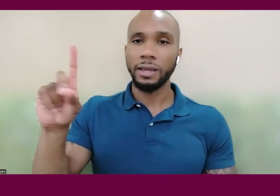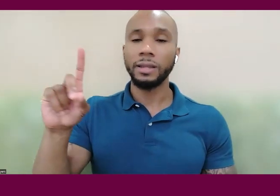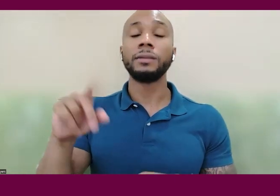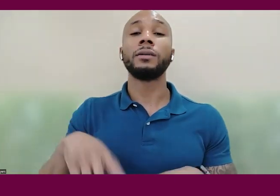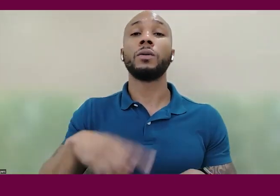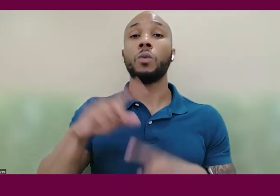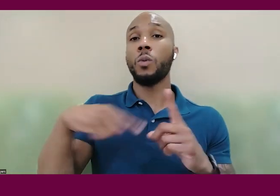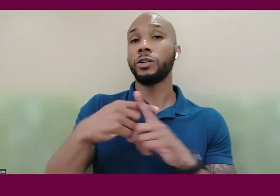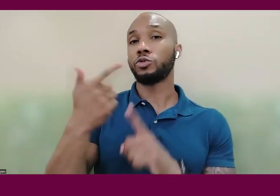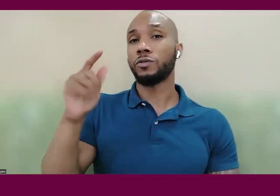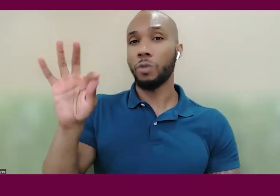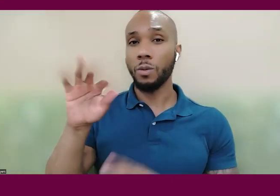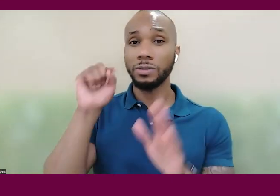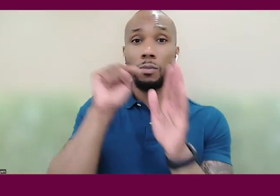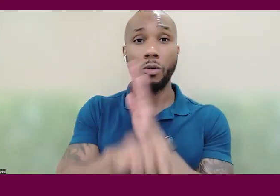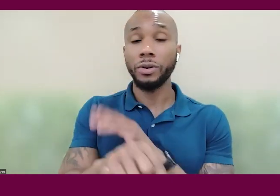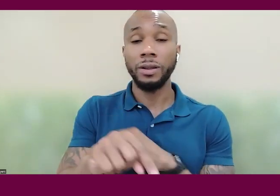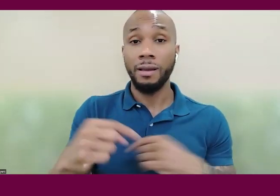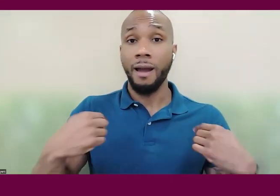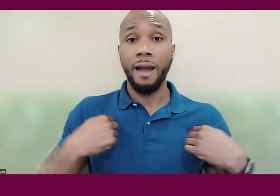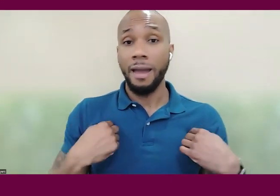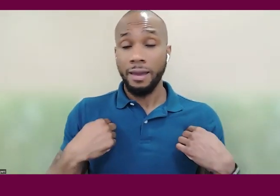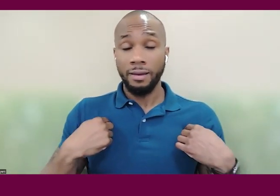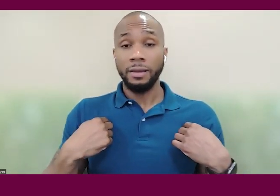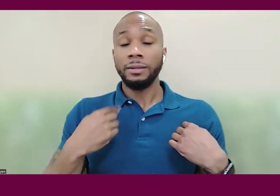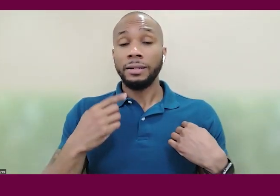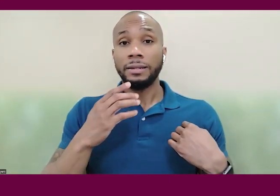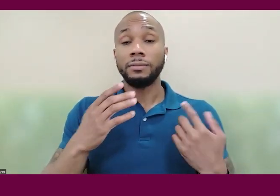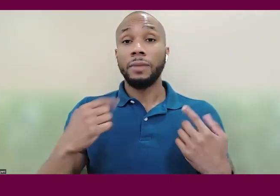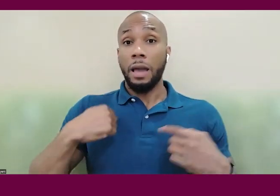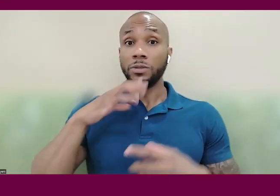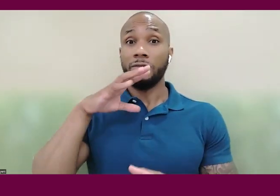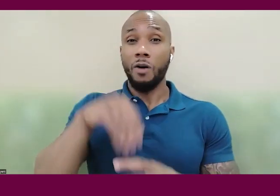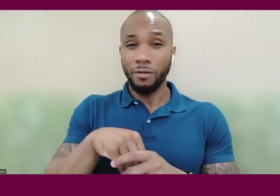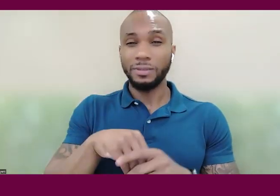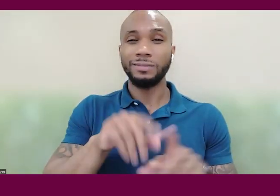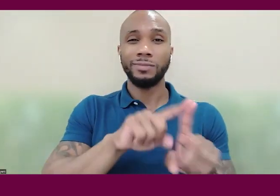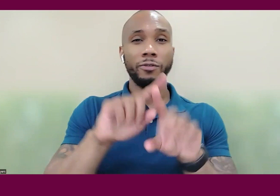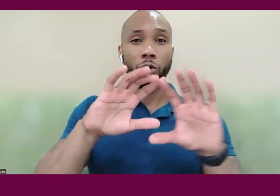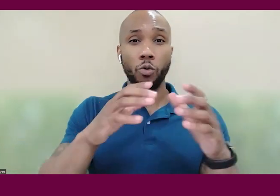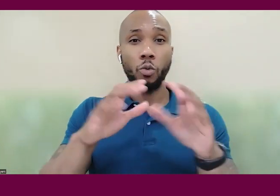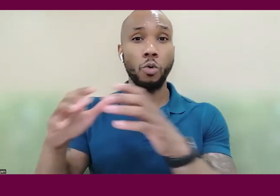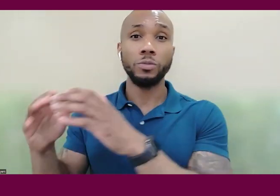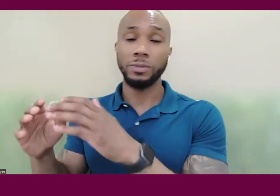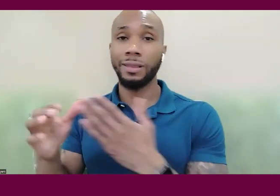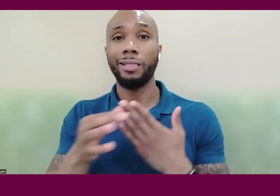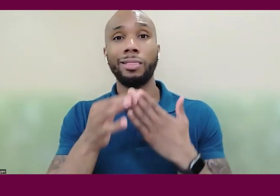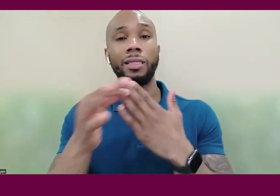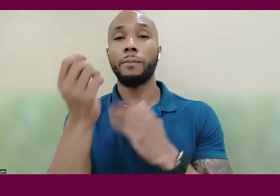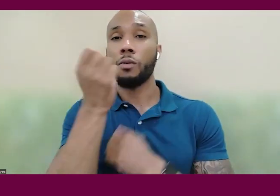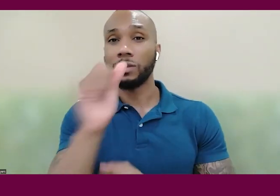George Floyd was murdered, I was involved in groups that led protests that generally